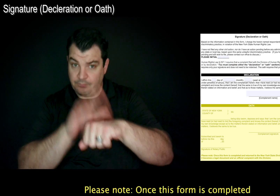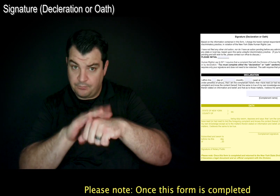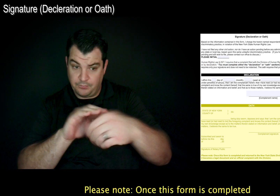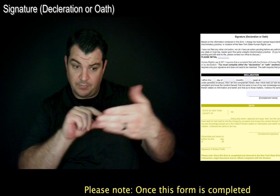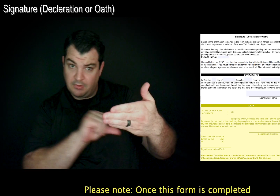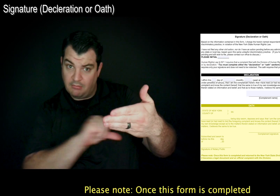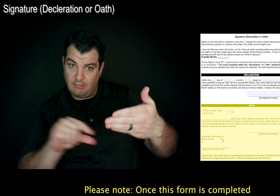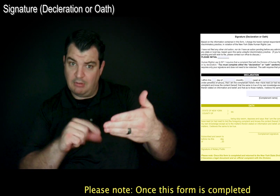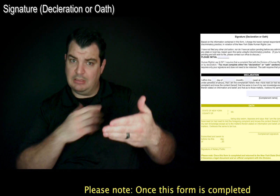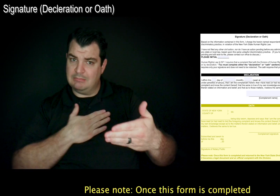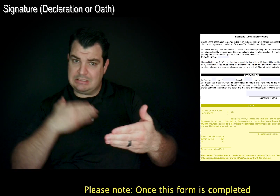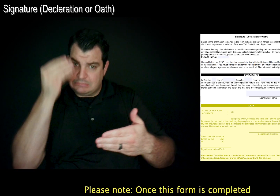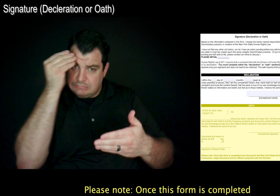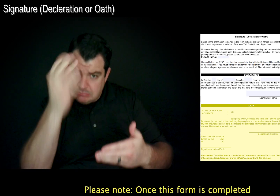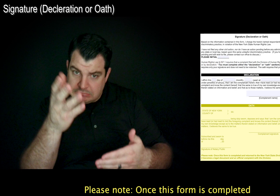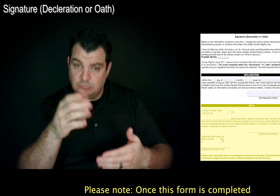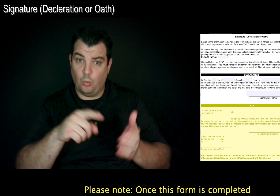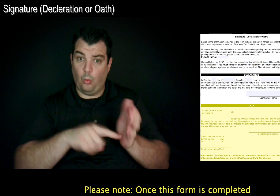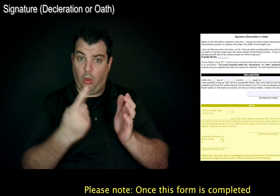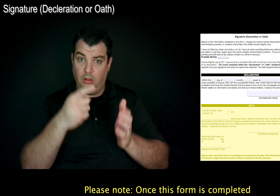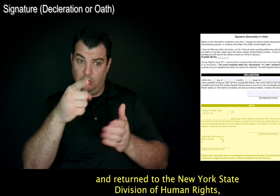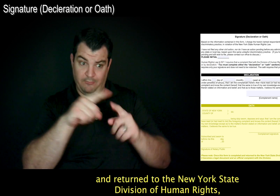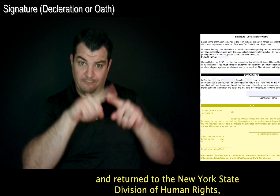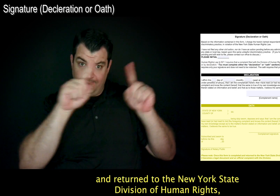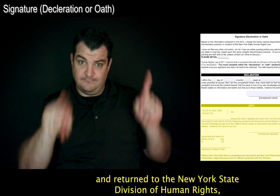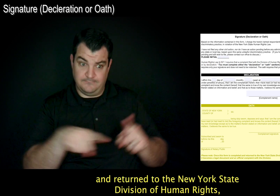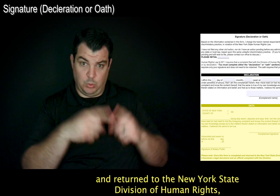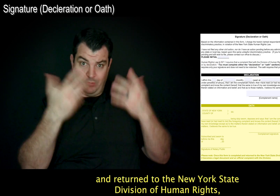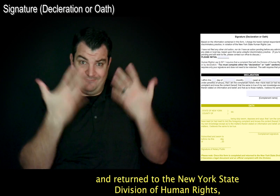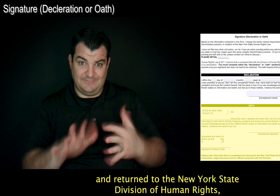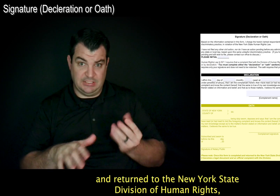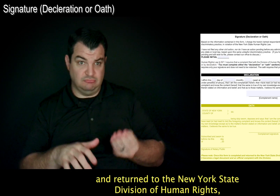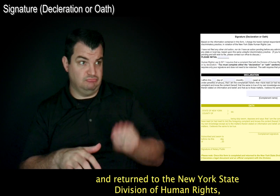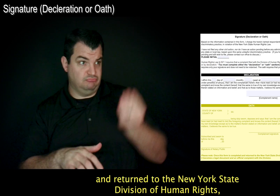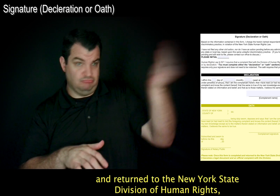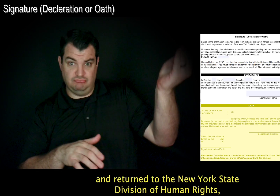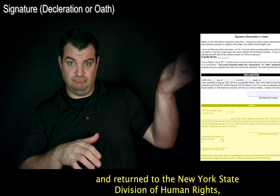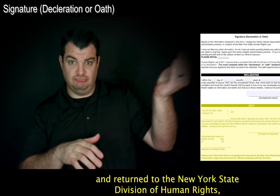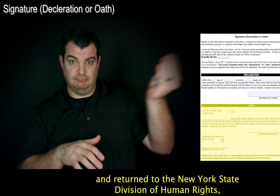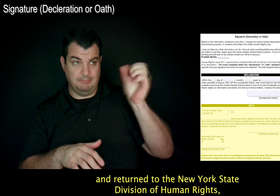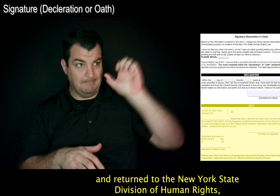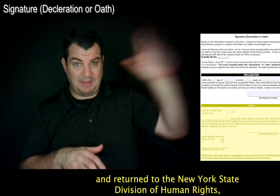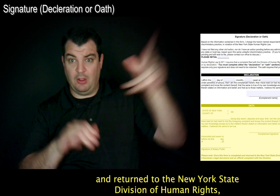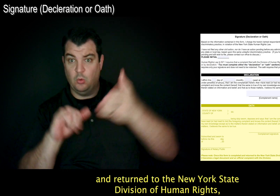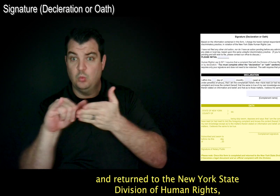Please note: Once this form is completed and returned to the New York State Division of Human Rights,